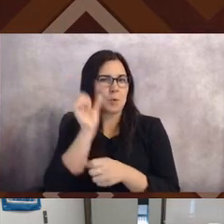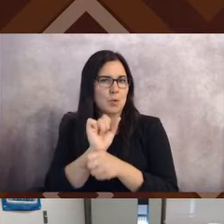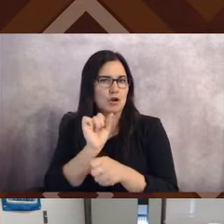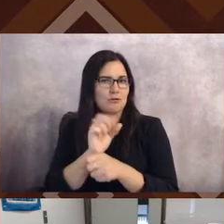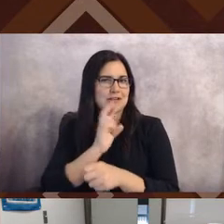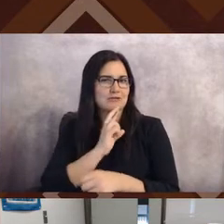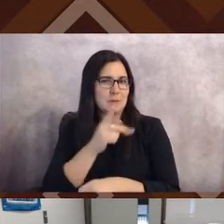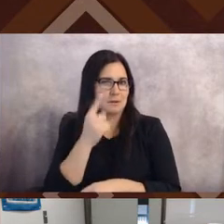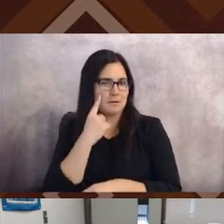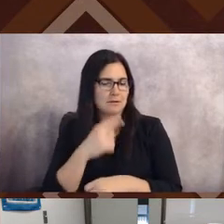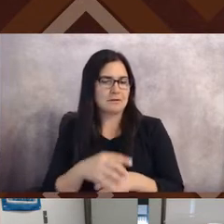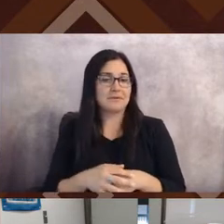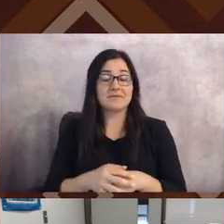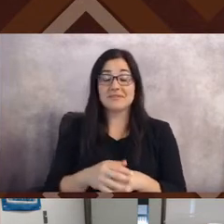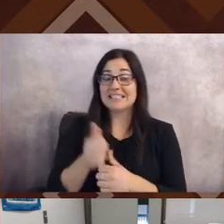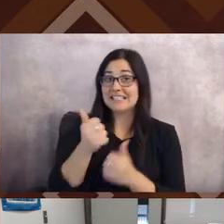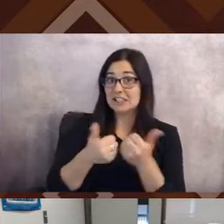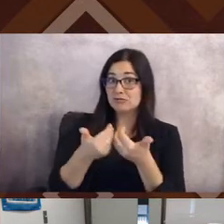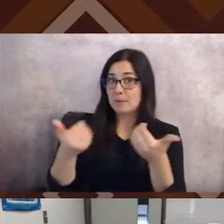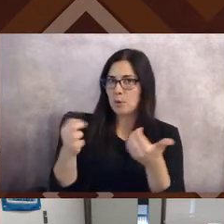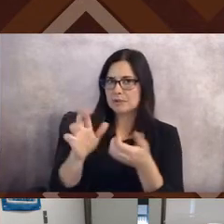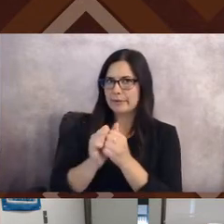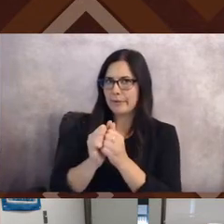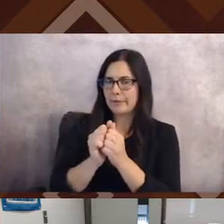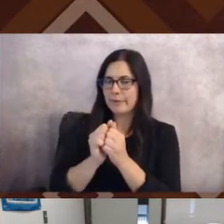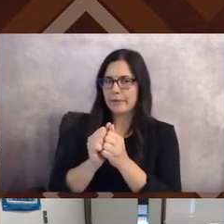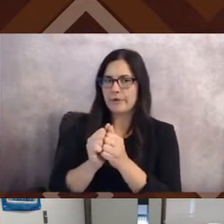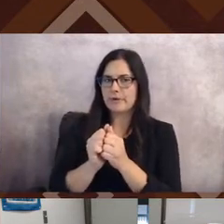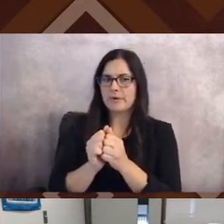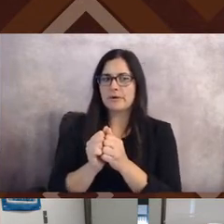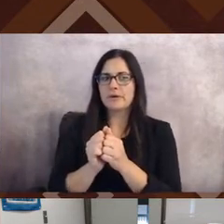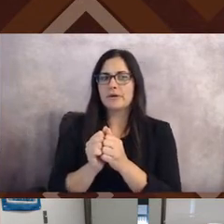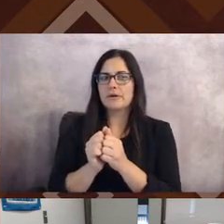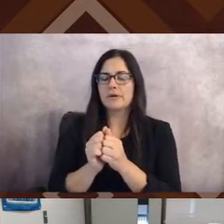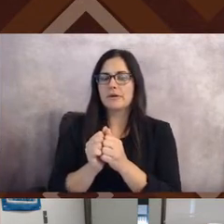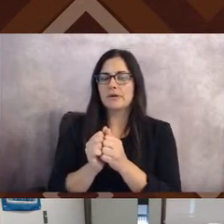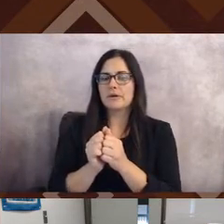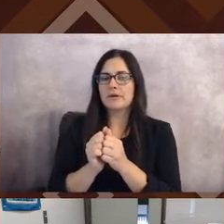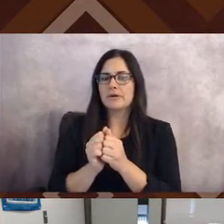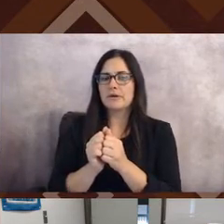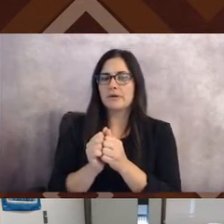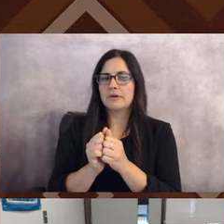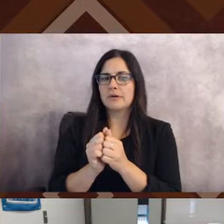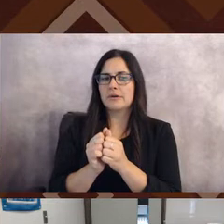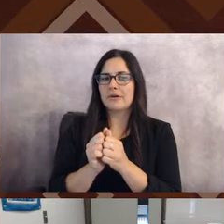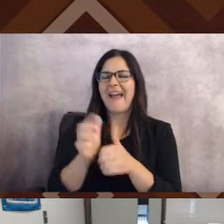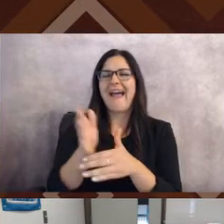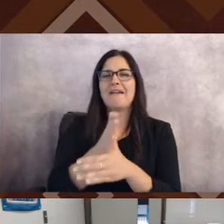do each of your parents combine in an average workweek? Yep.